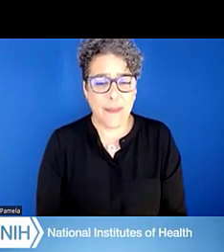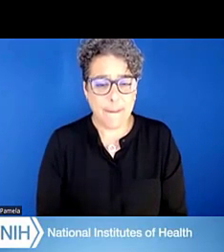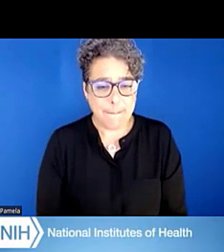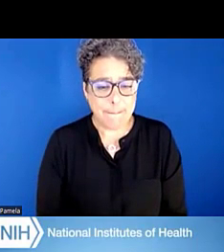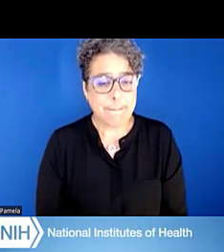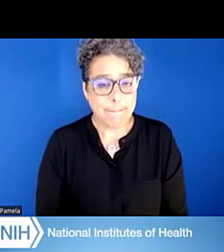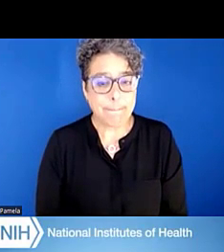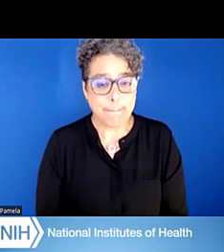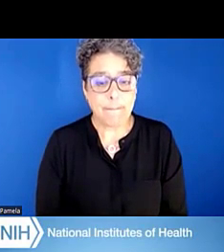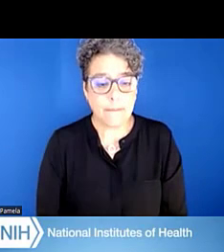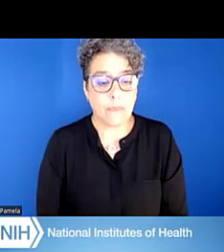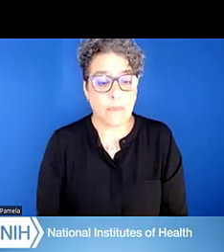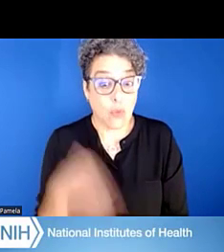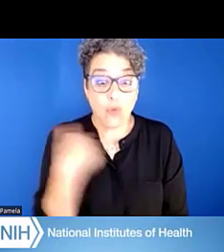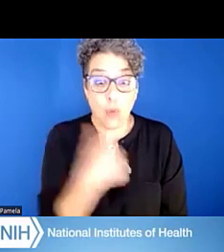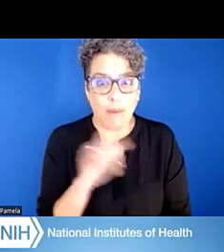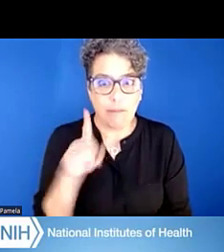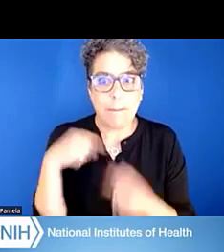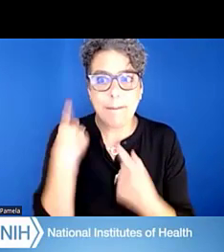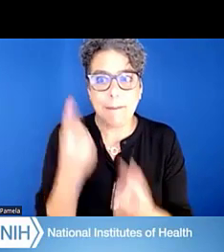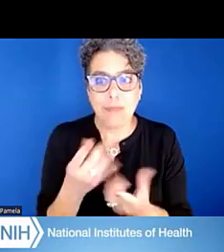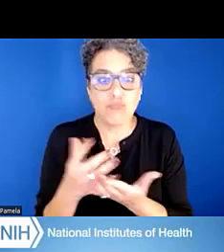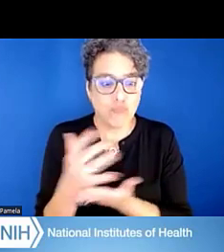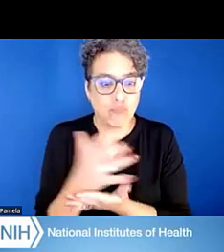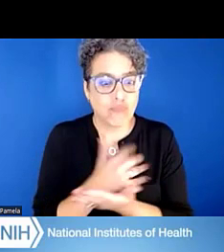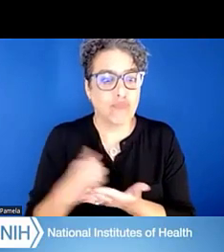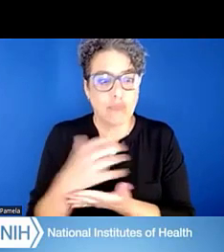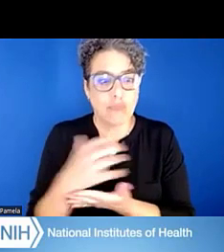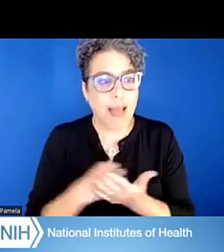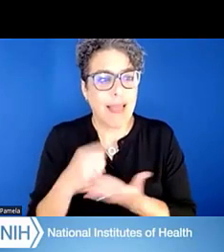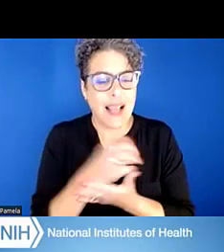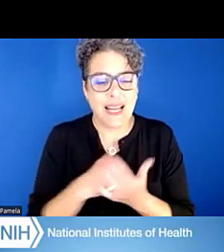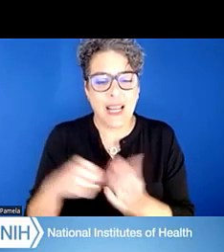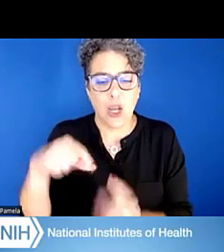So we've been collecting questions using the Q&A box,